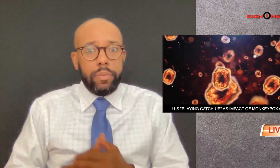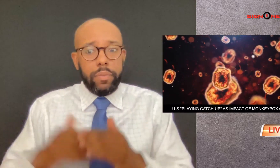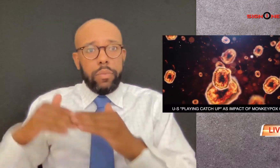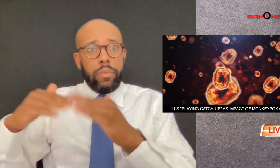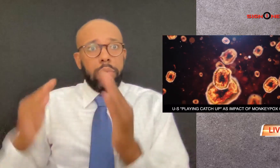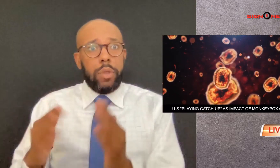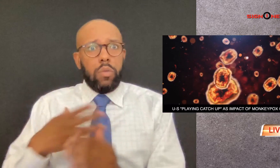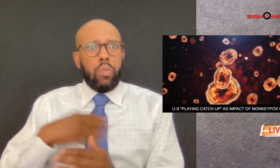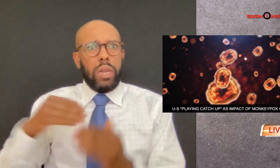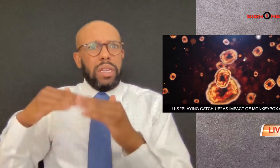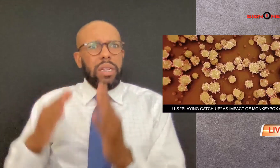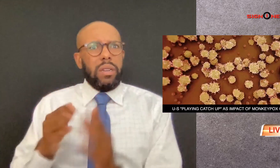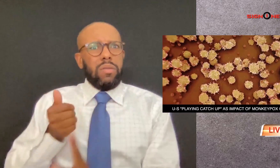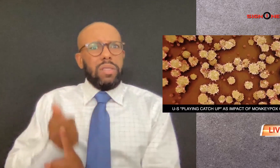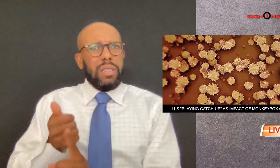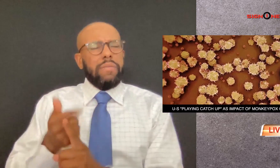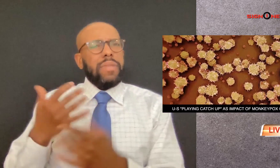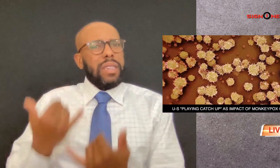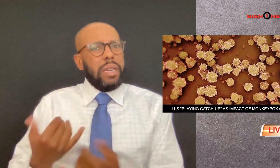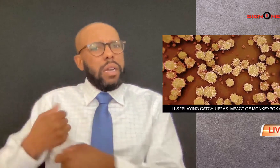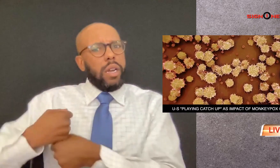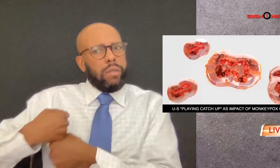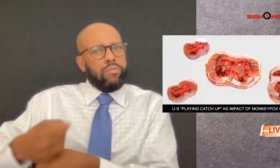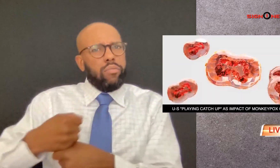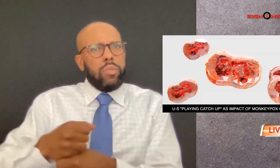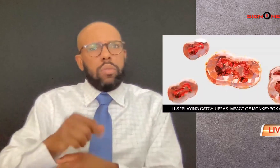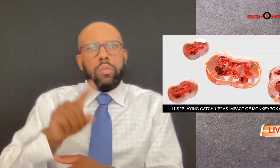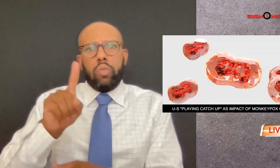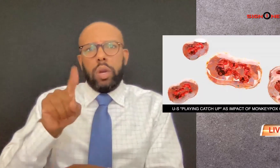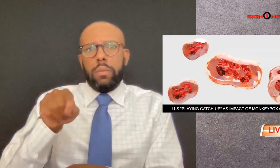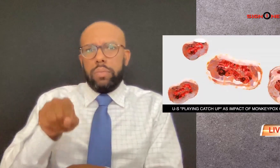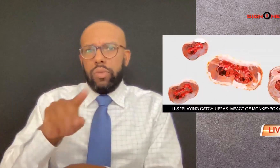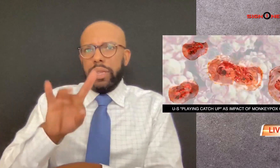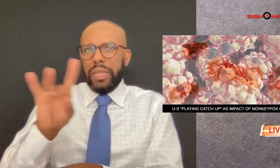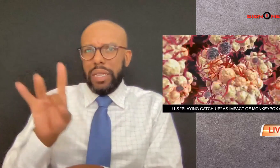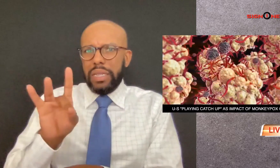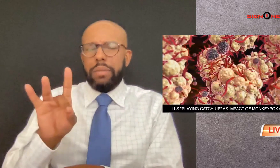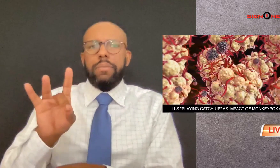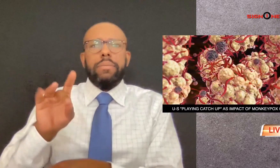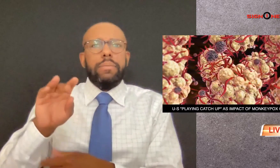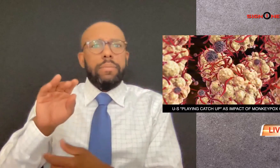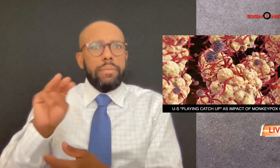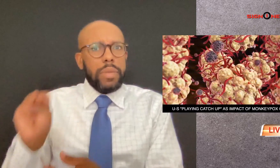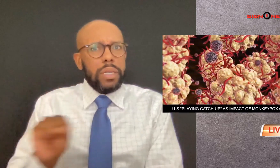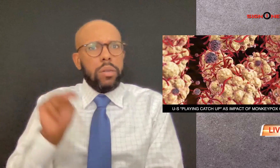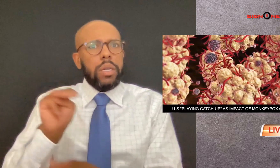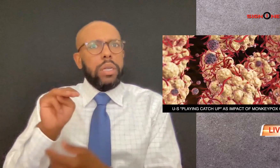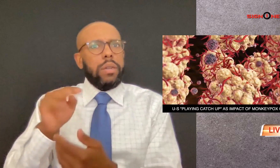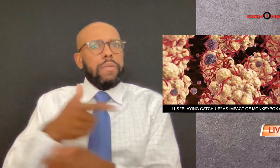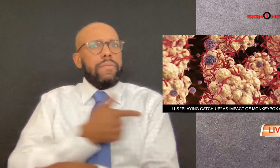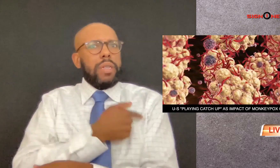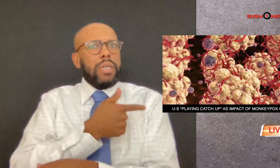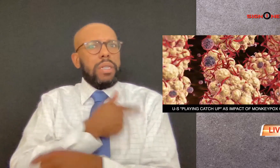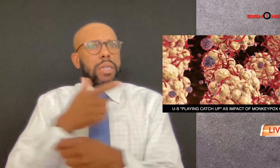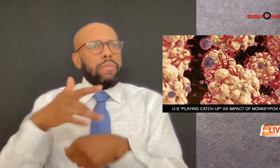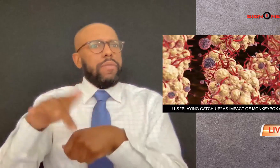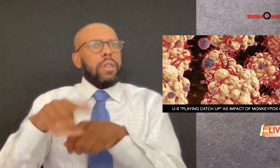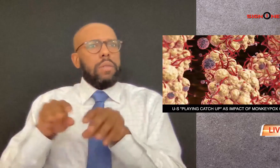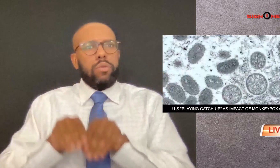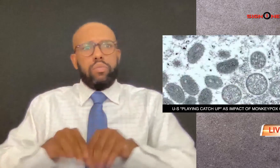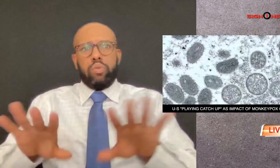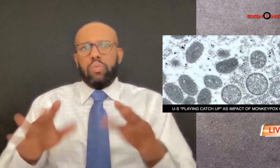struggling to catch up with vaccine demand The White House says it's making 18 million